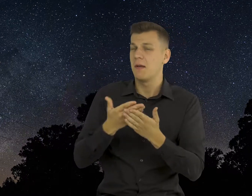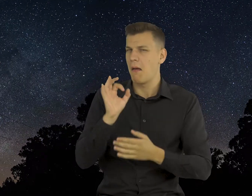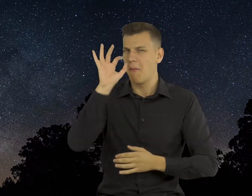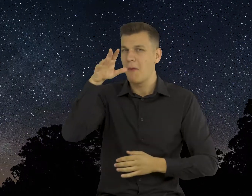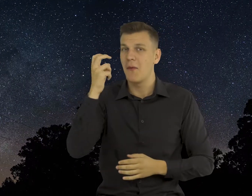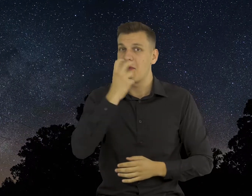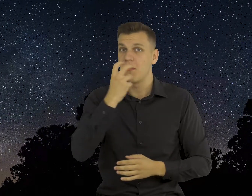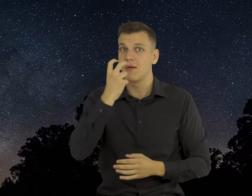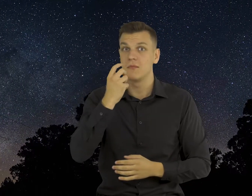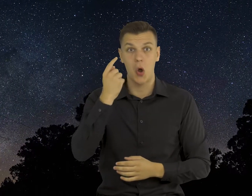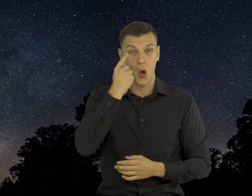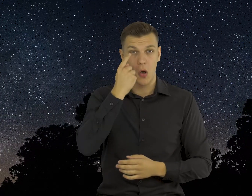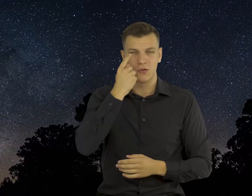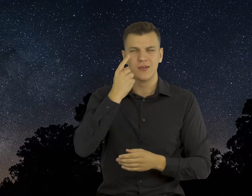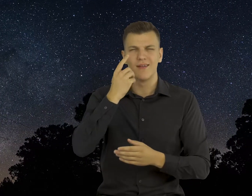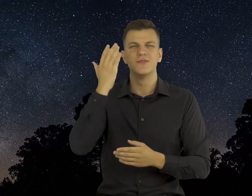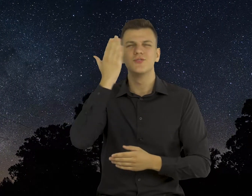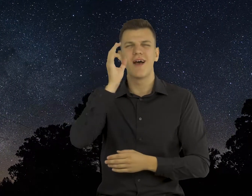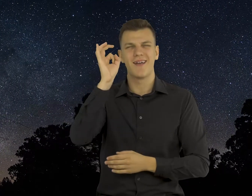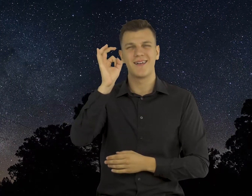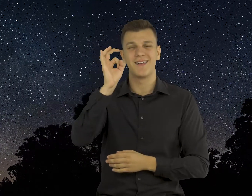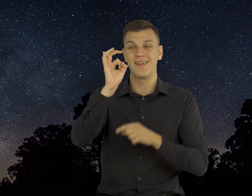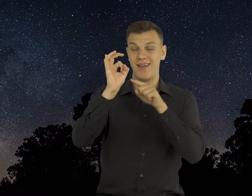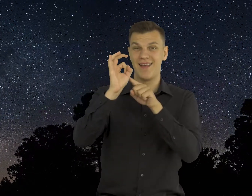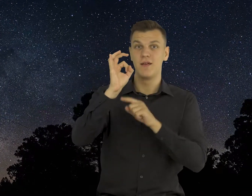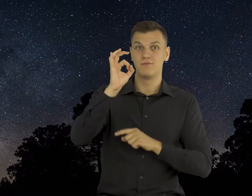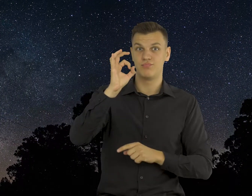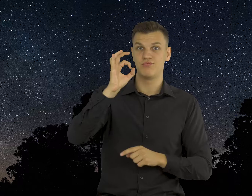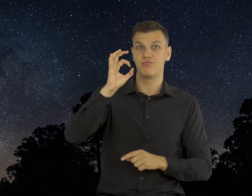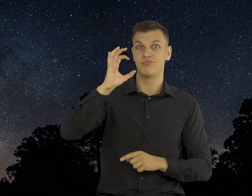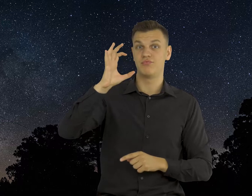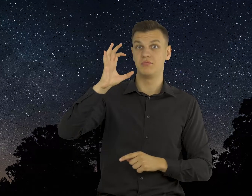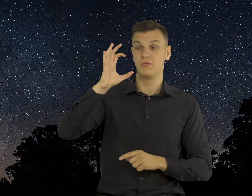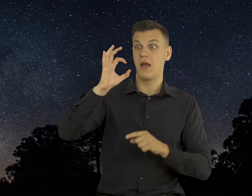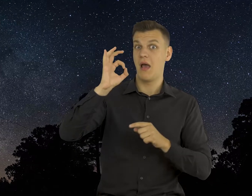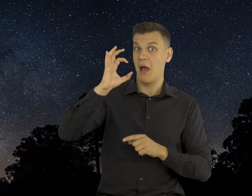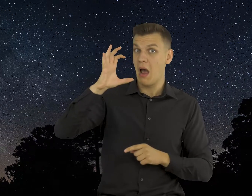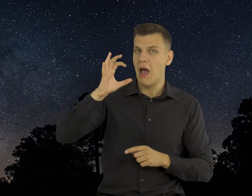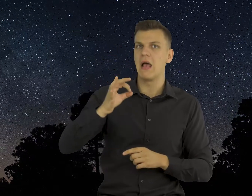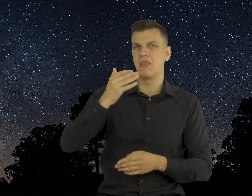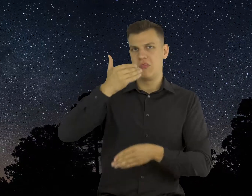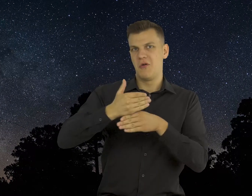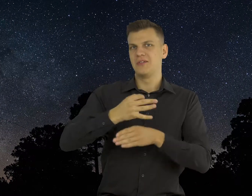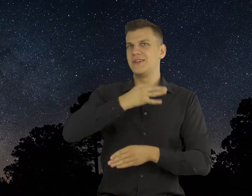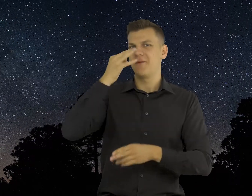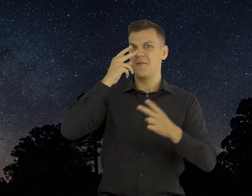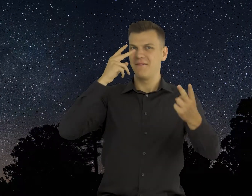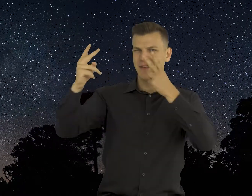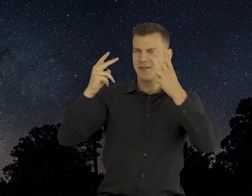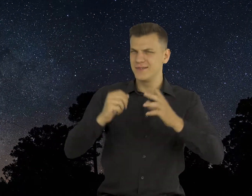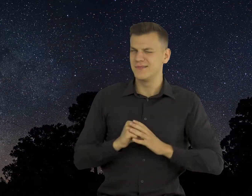Your eyes adjust to the dark, you see more and more.